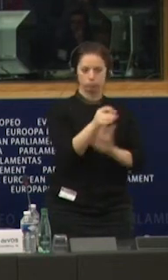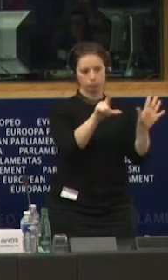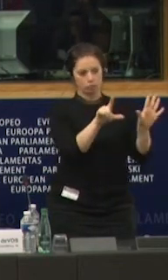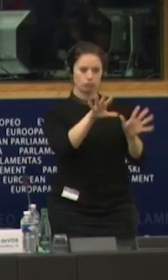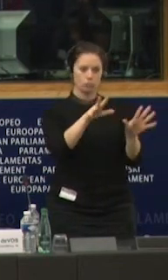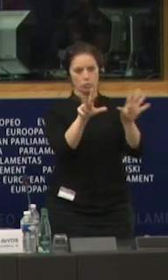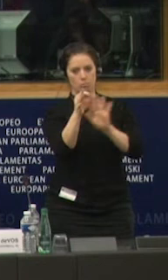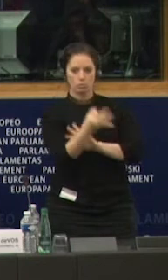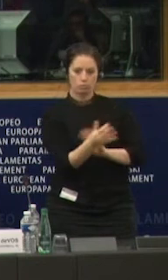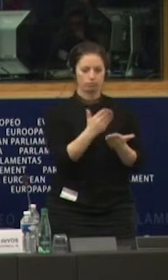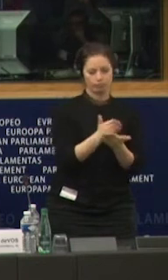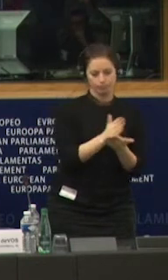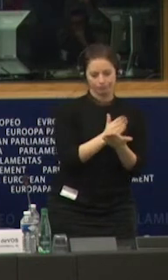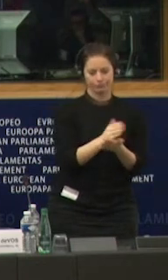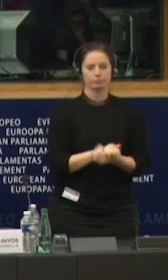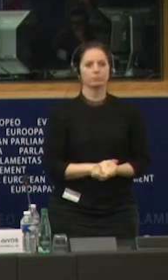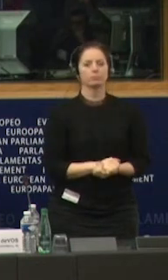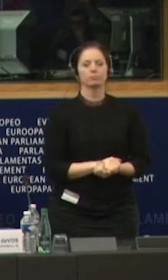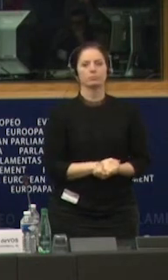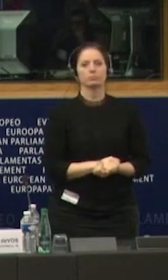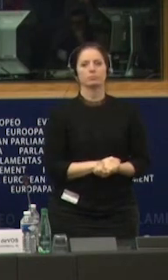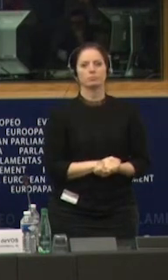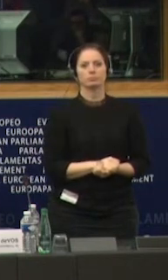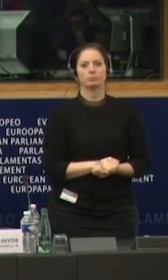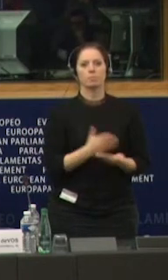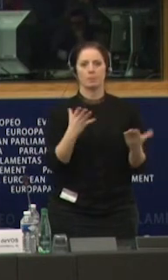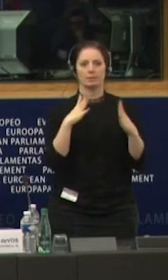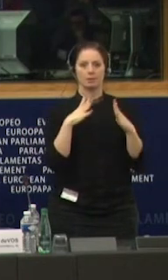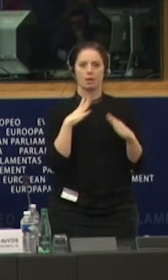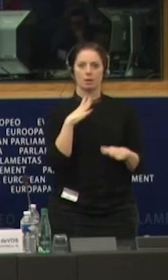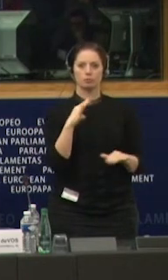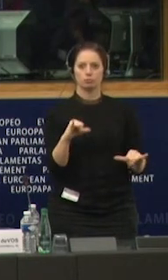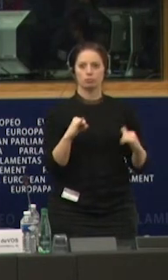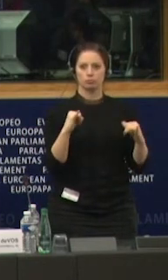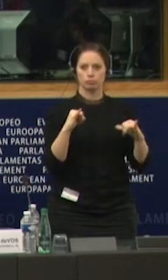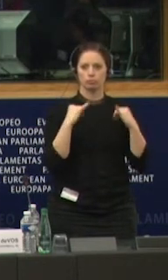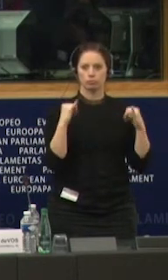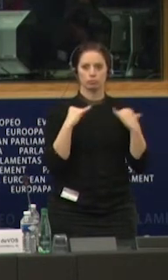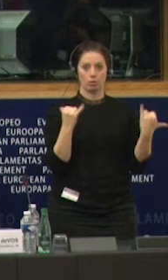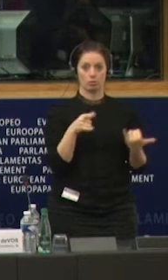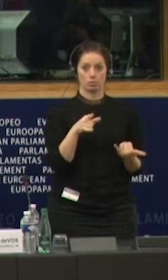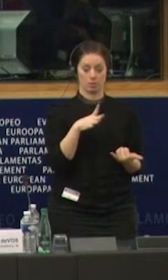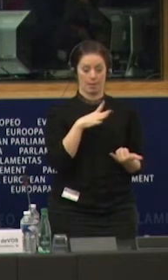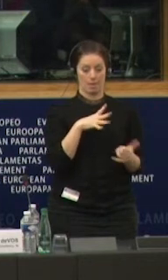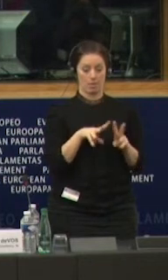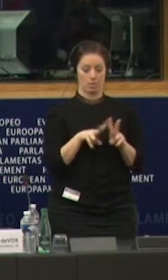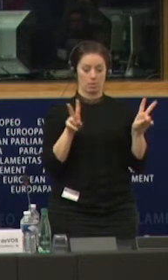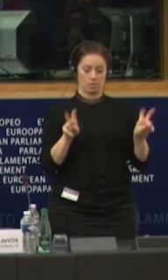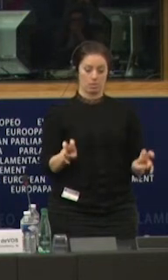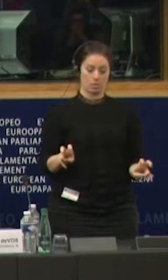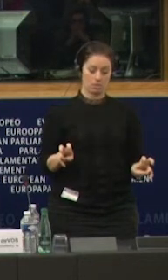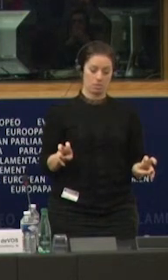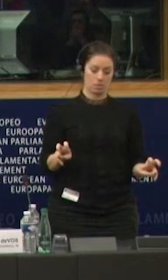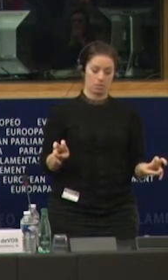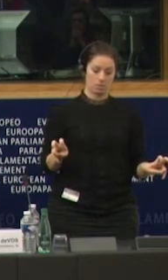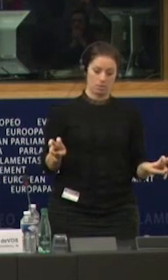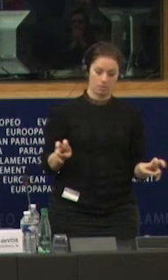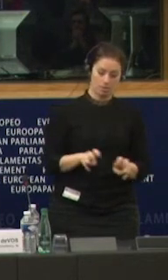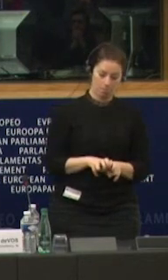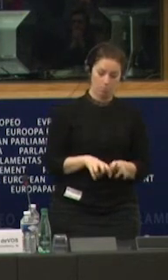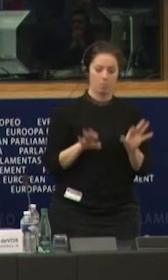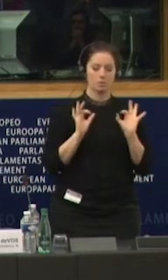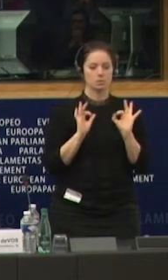but no additional training. For immigration background pupils it is not so good. It has serious